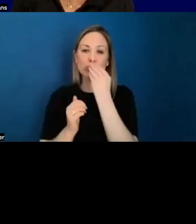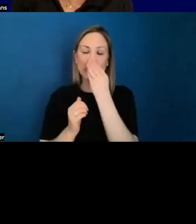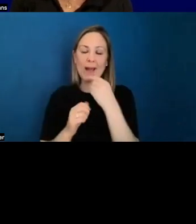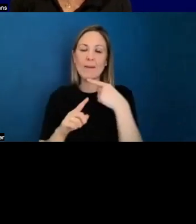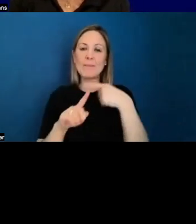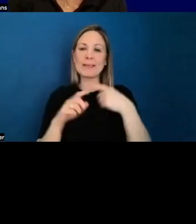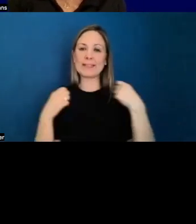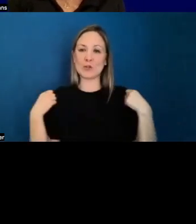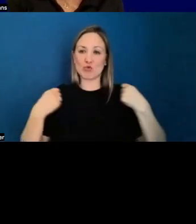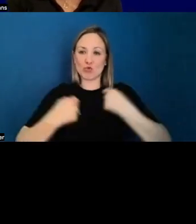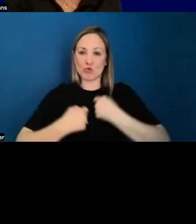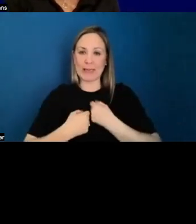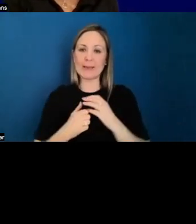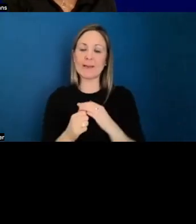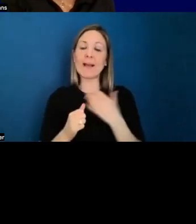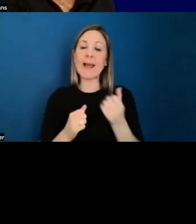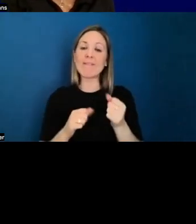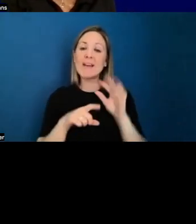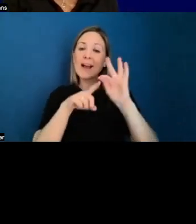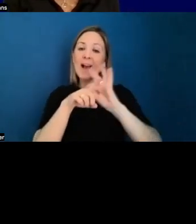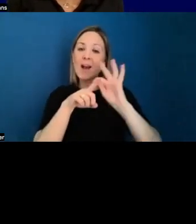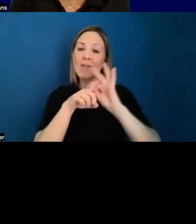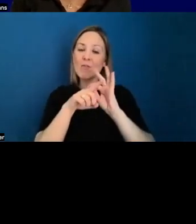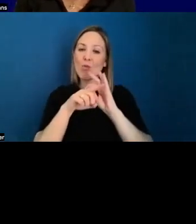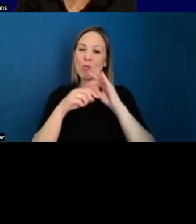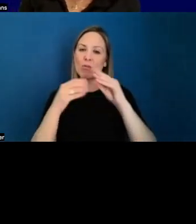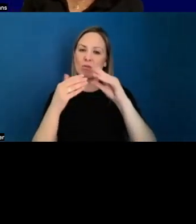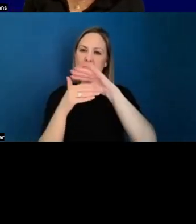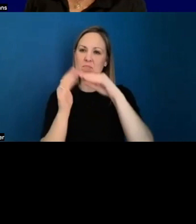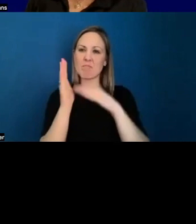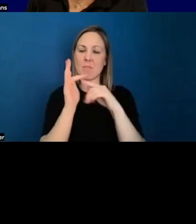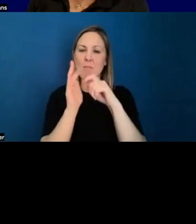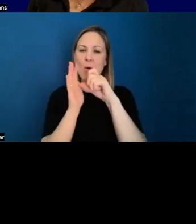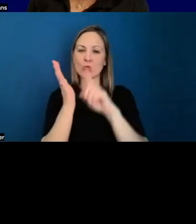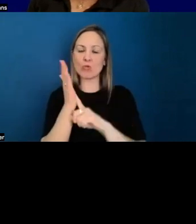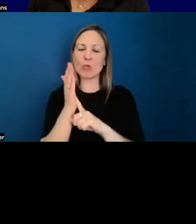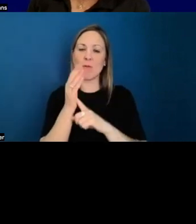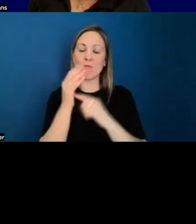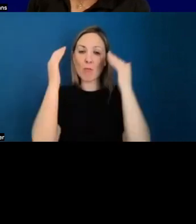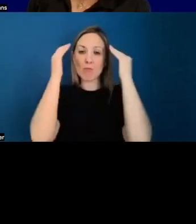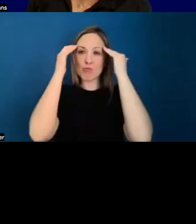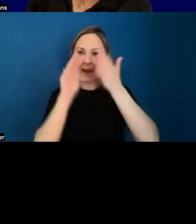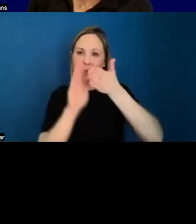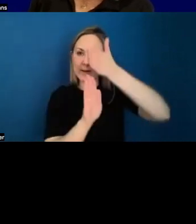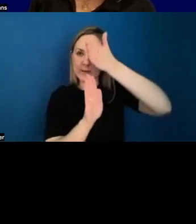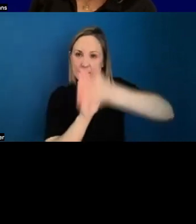is holding a colourful model of a brain that has been cut through the middle from front to back. The first